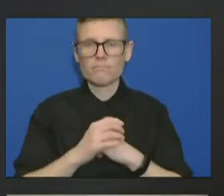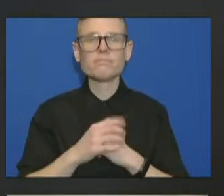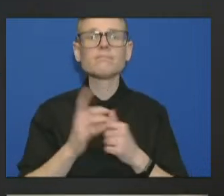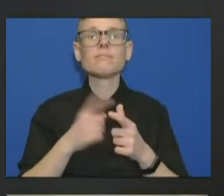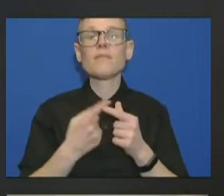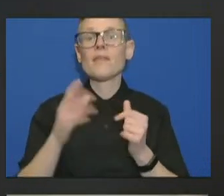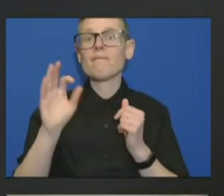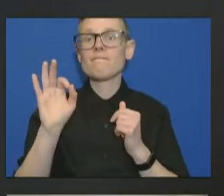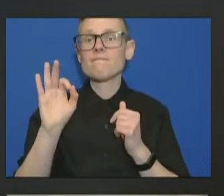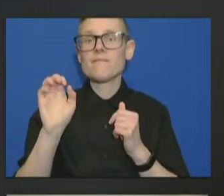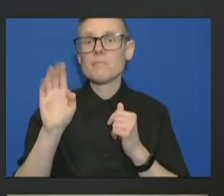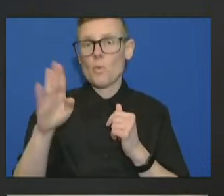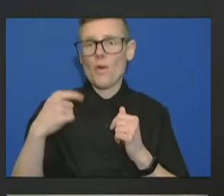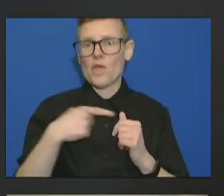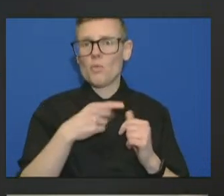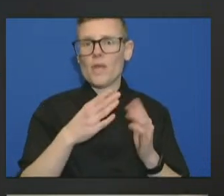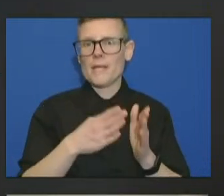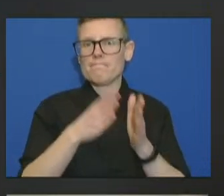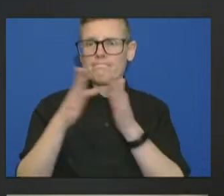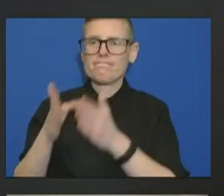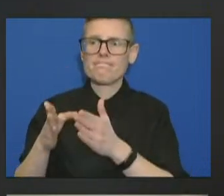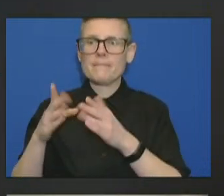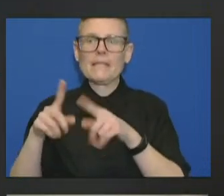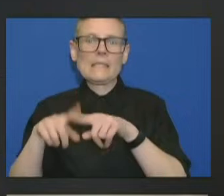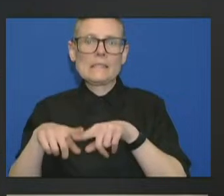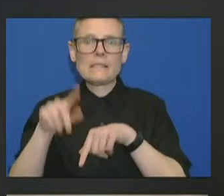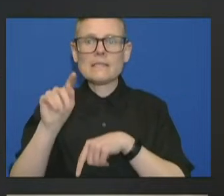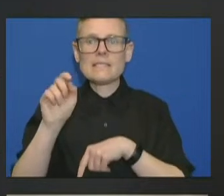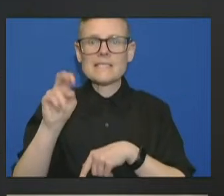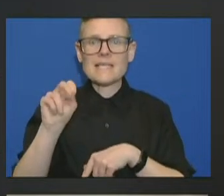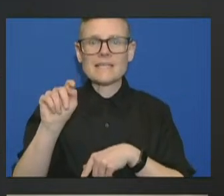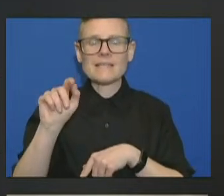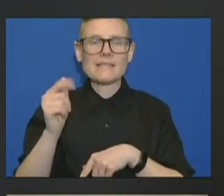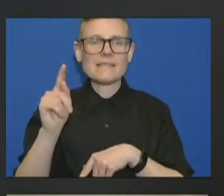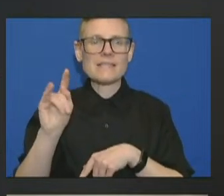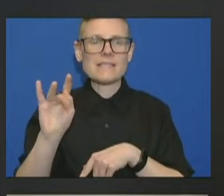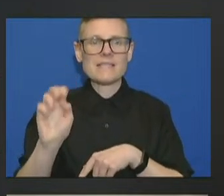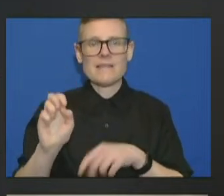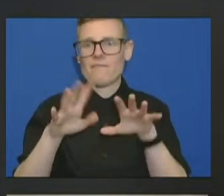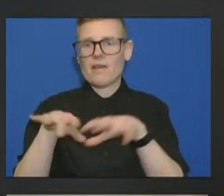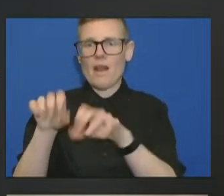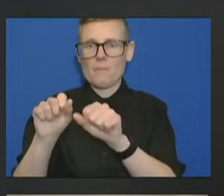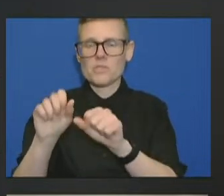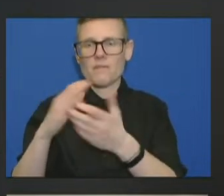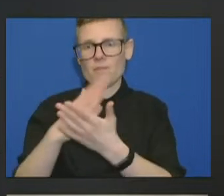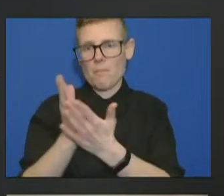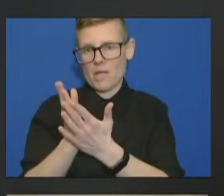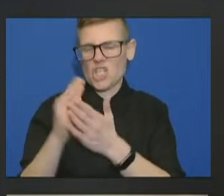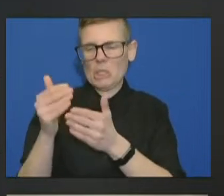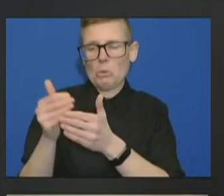didn't hear from everyone. Then in February, we move towards